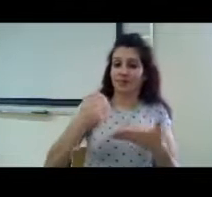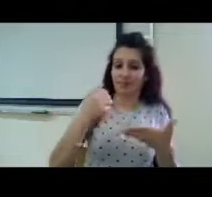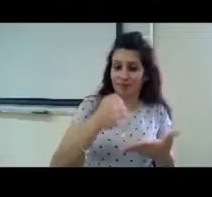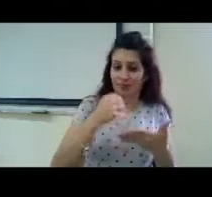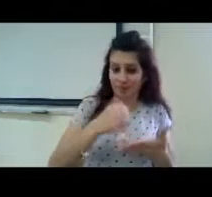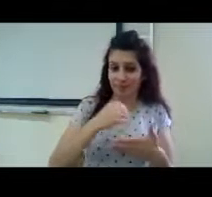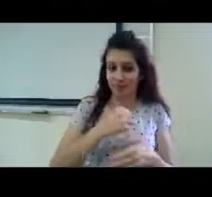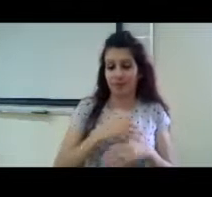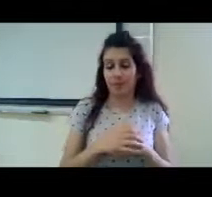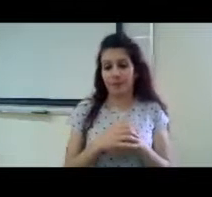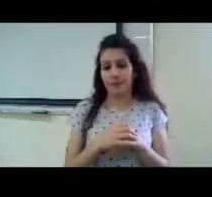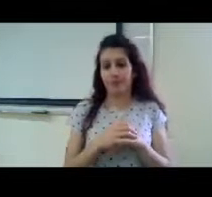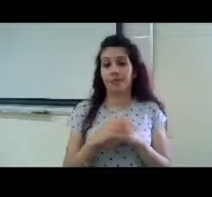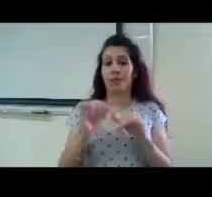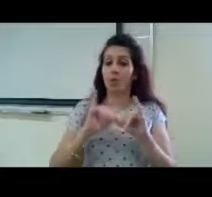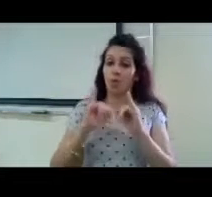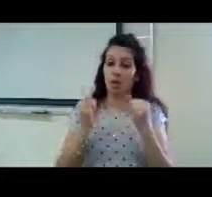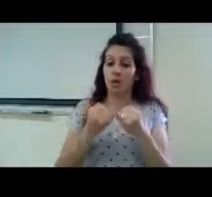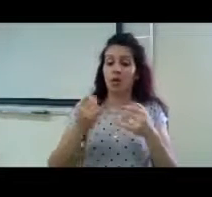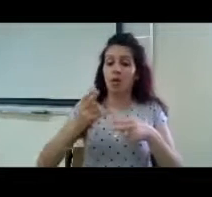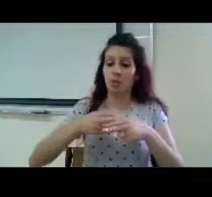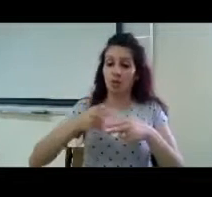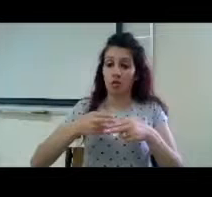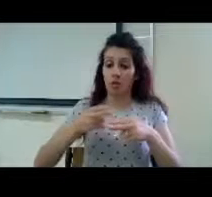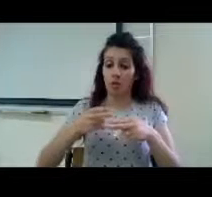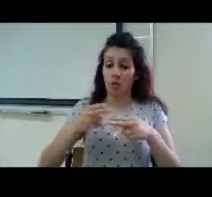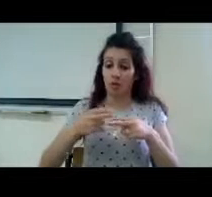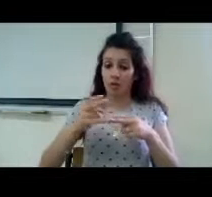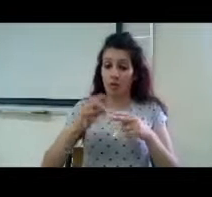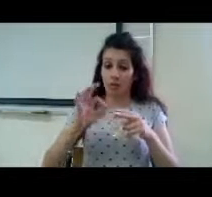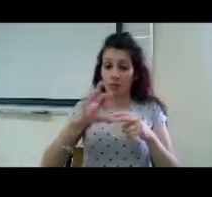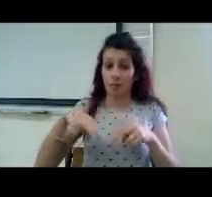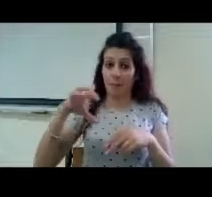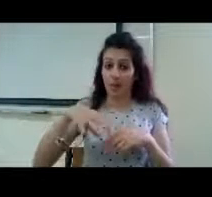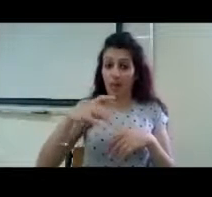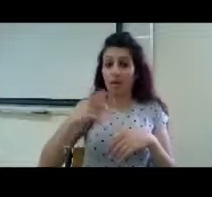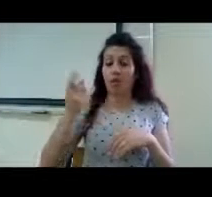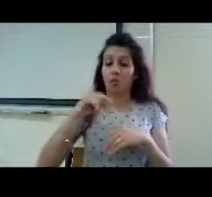any further question coming up soon thank you very much